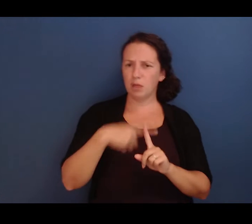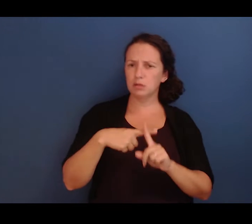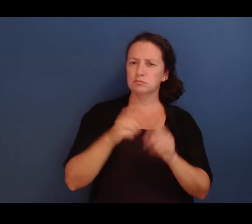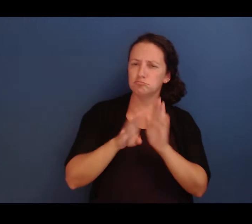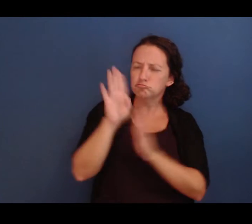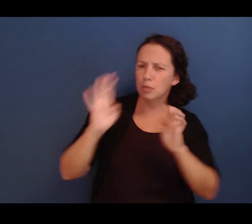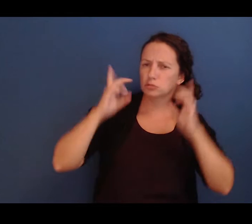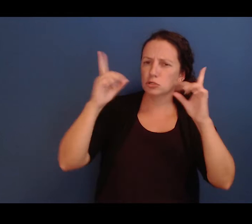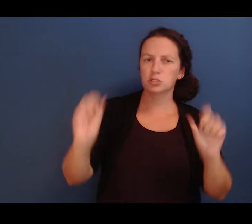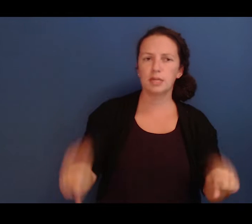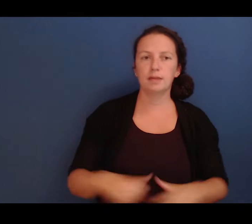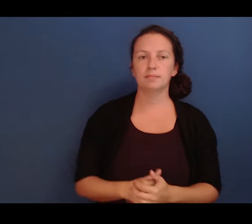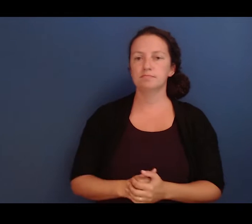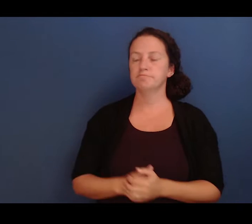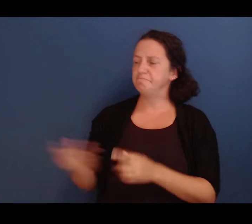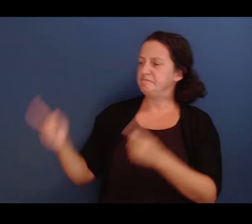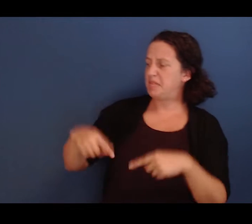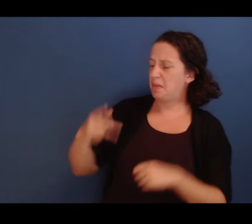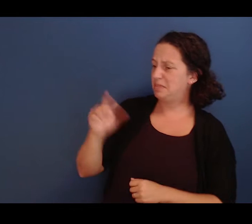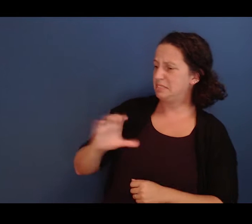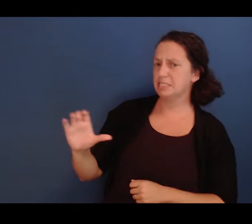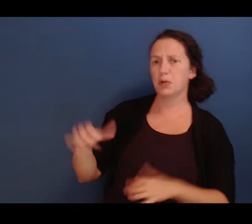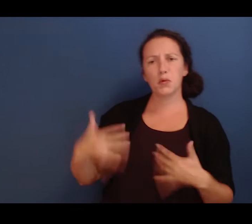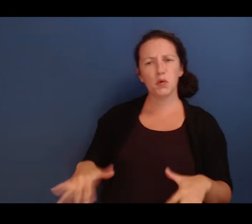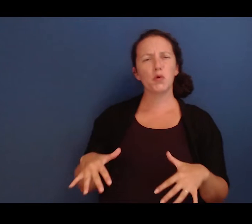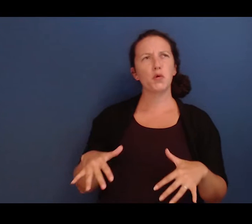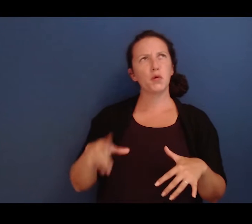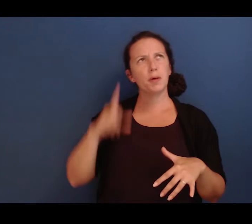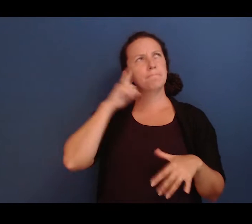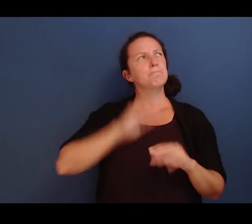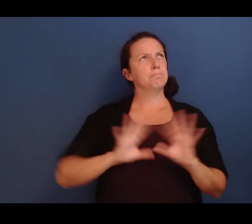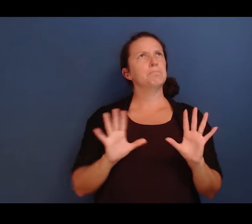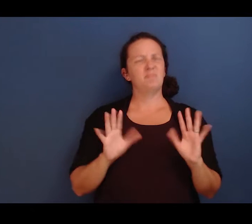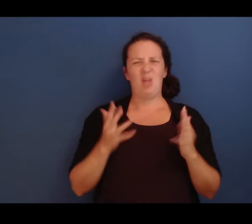and grow within education. Coming to PCC really solidified for me